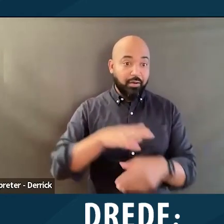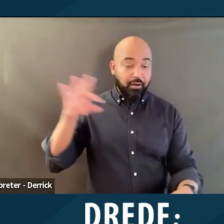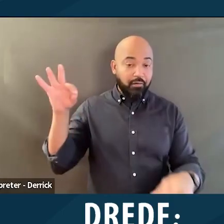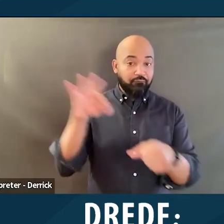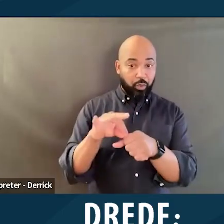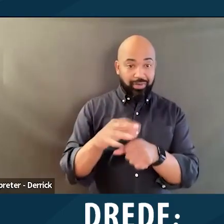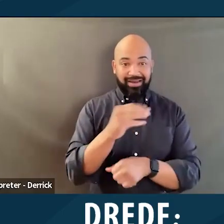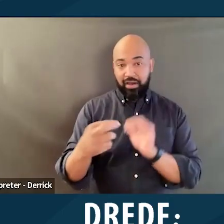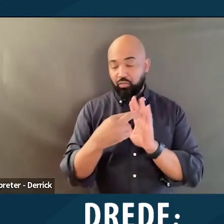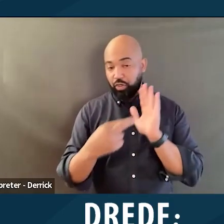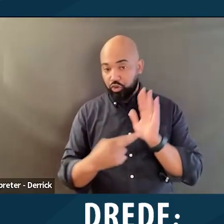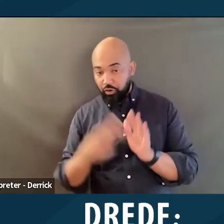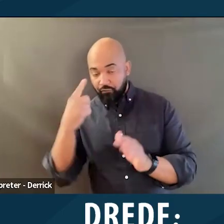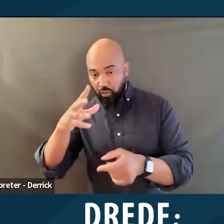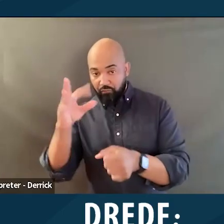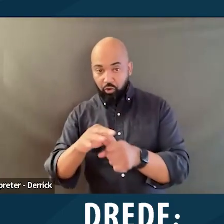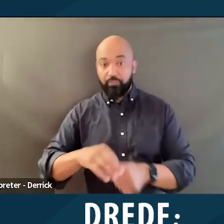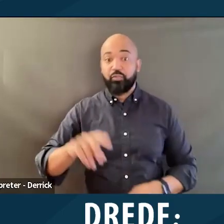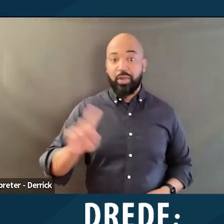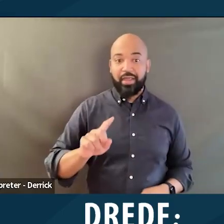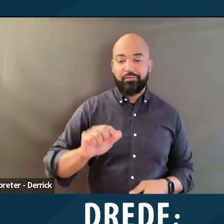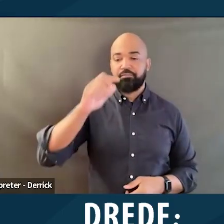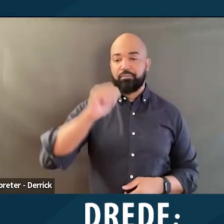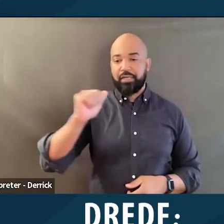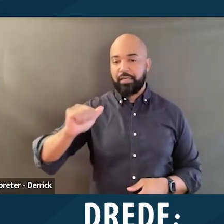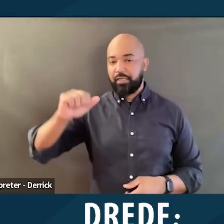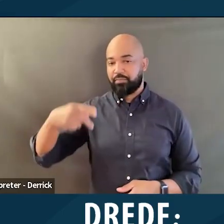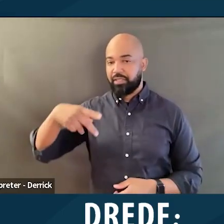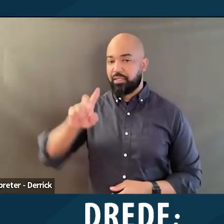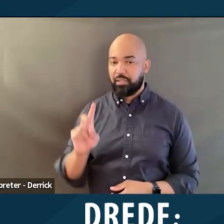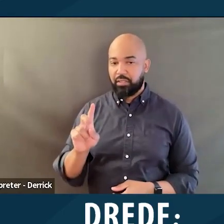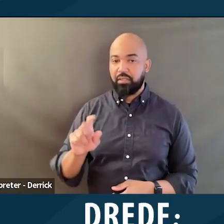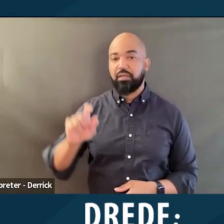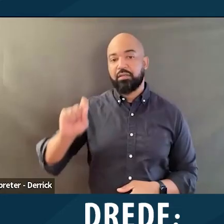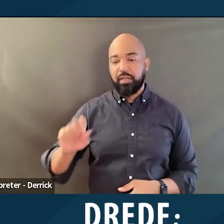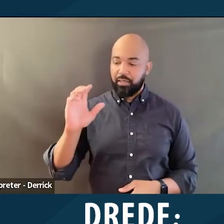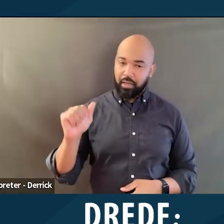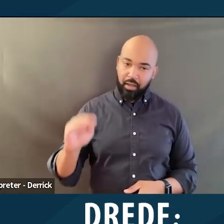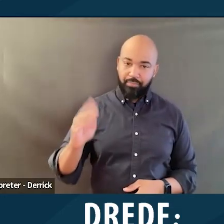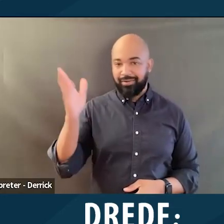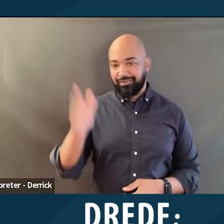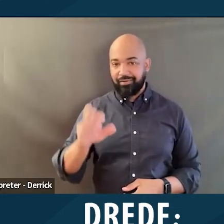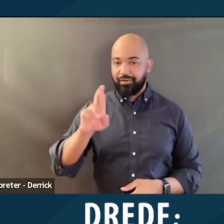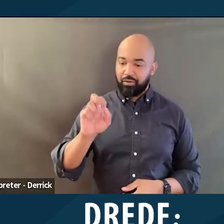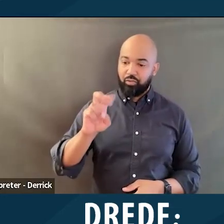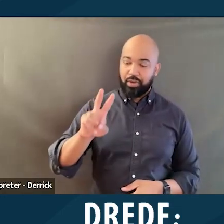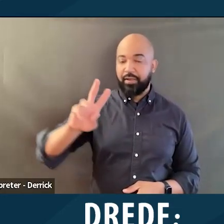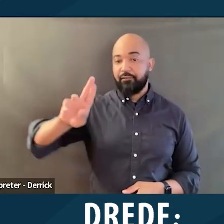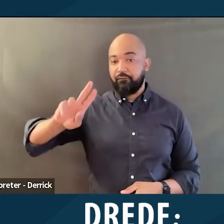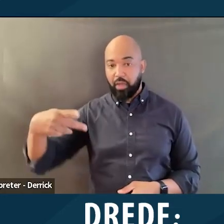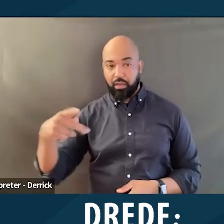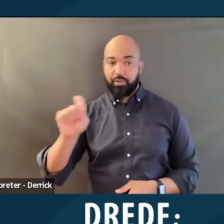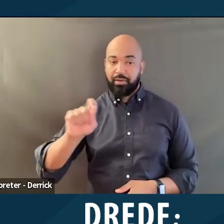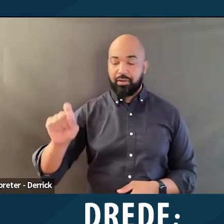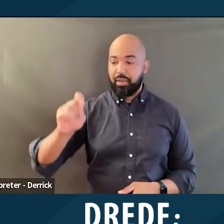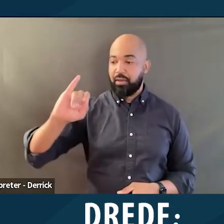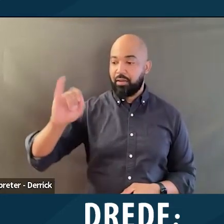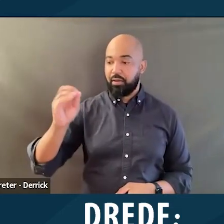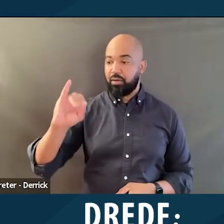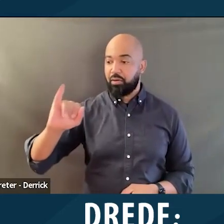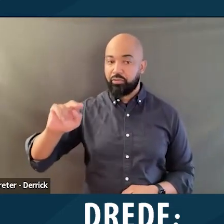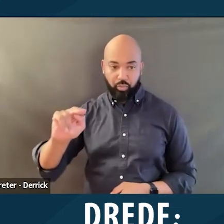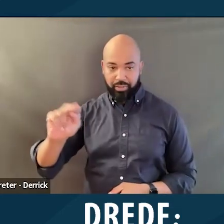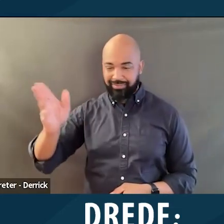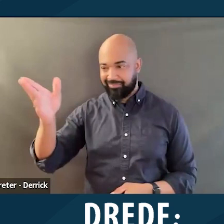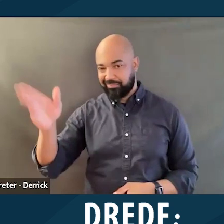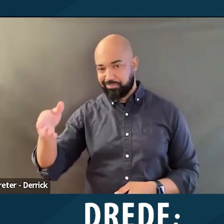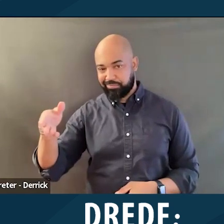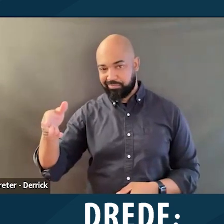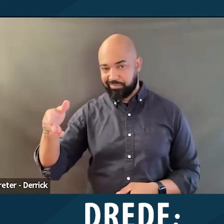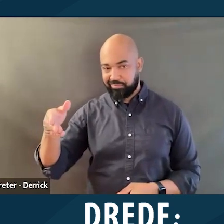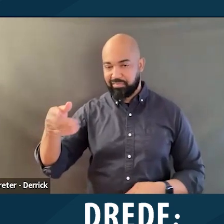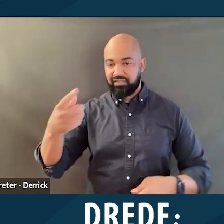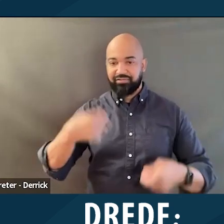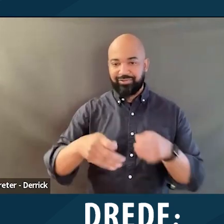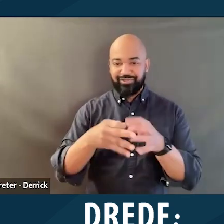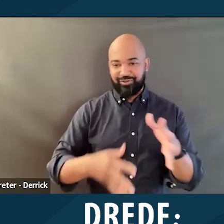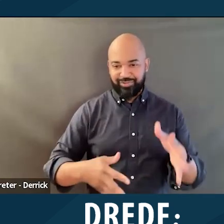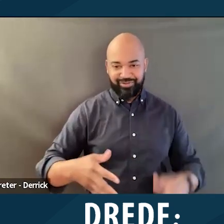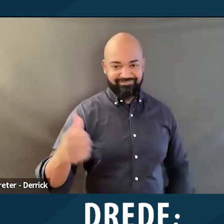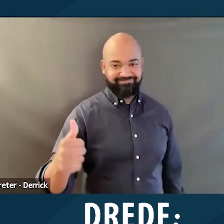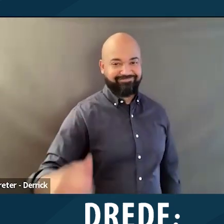and they are a group for registering to vote at www.aapd.com/revup‑join/. And if you get stuck,